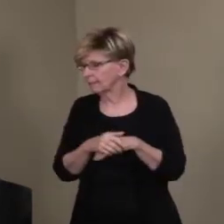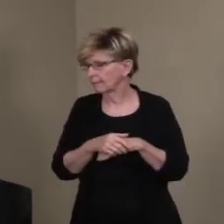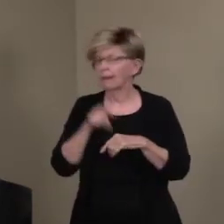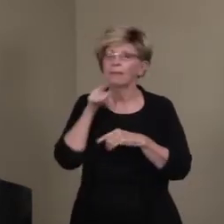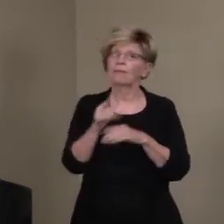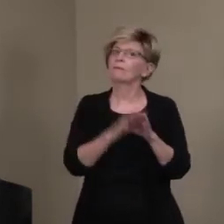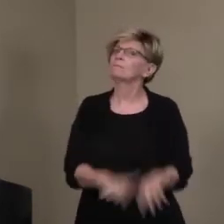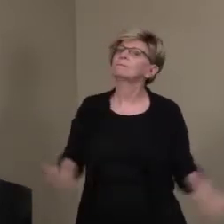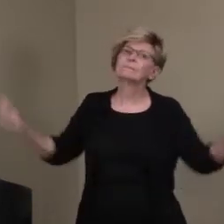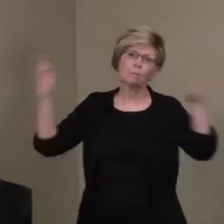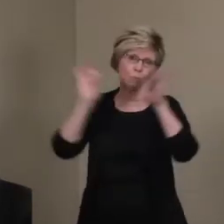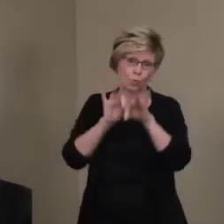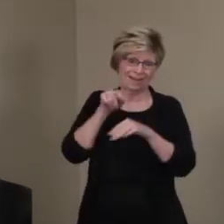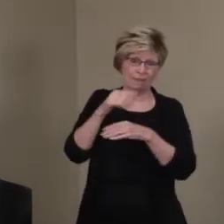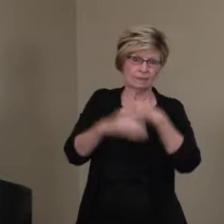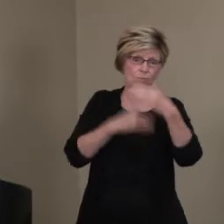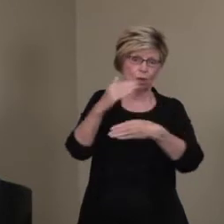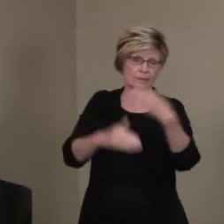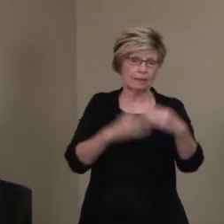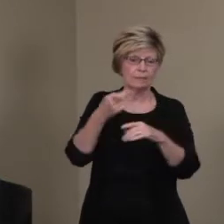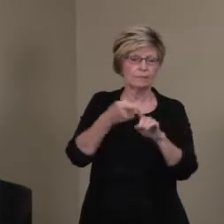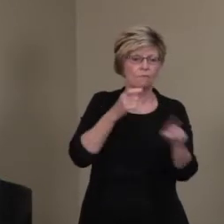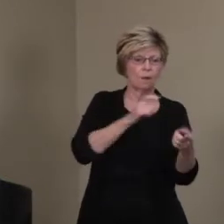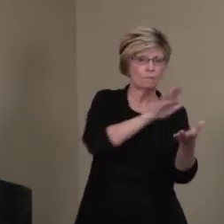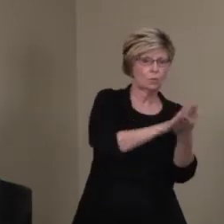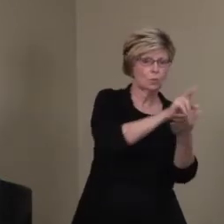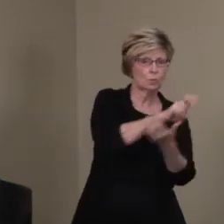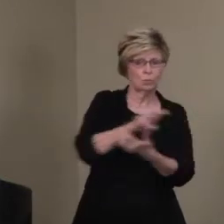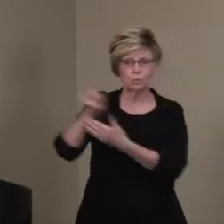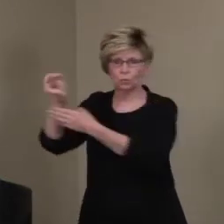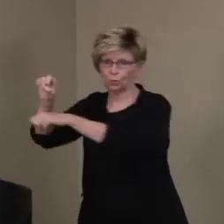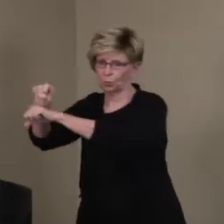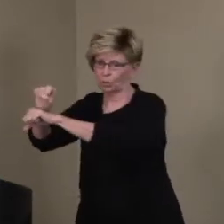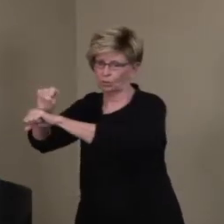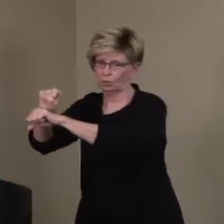parents and other caregivers who help care for that student it's important